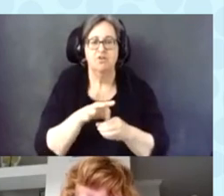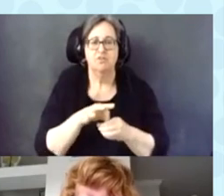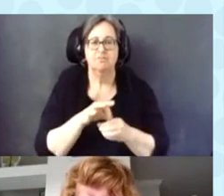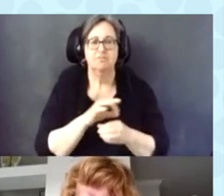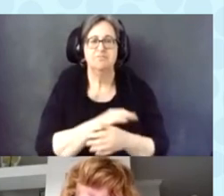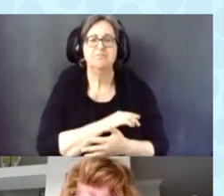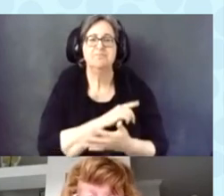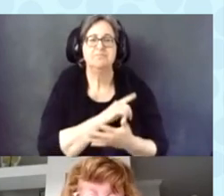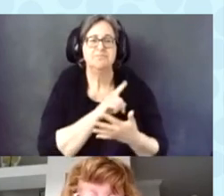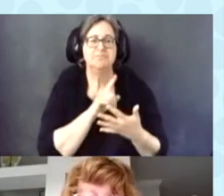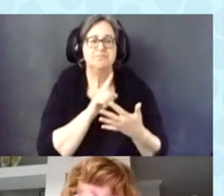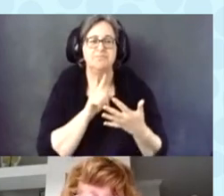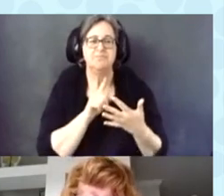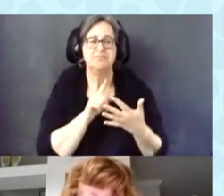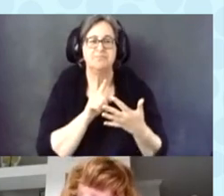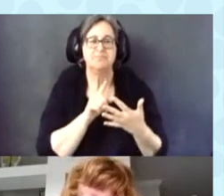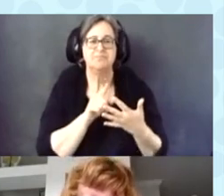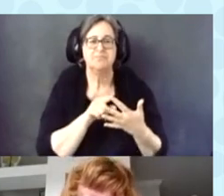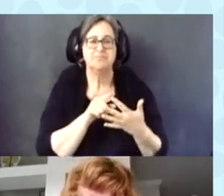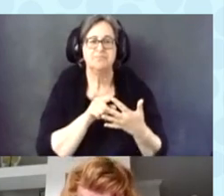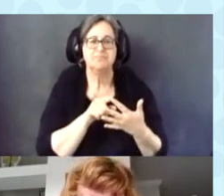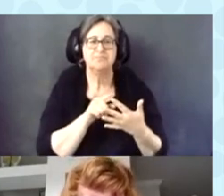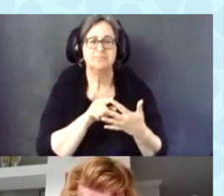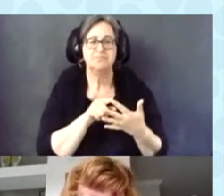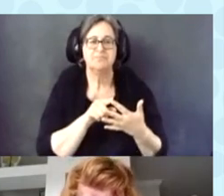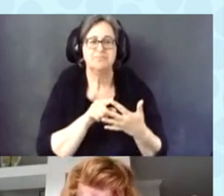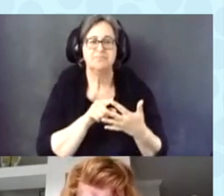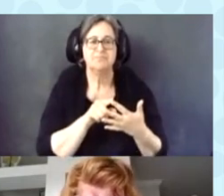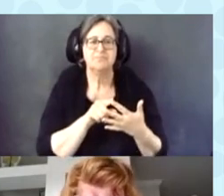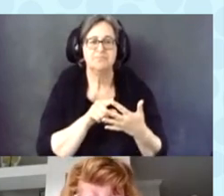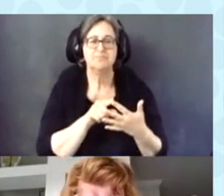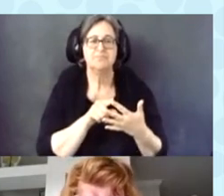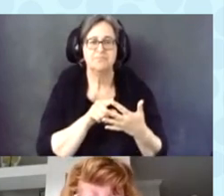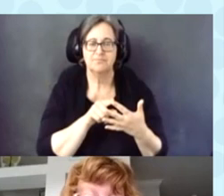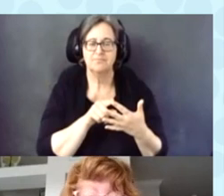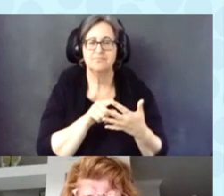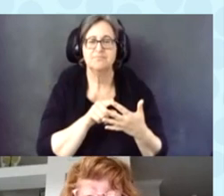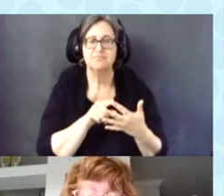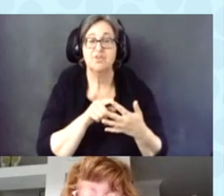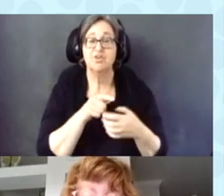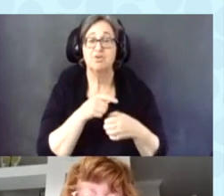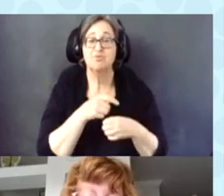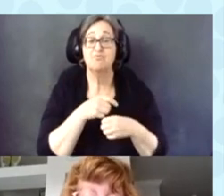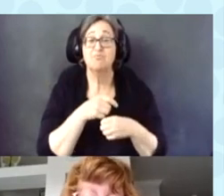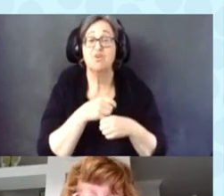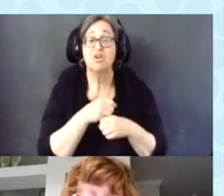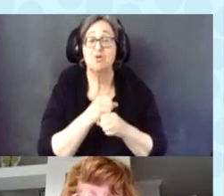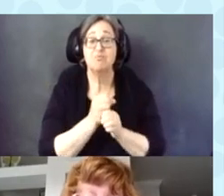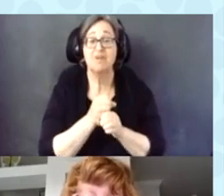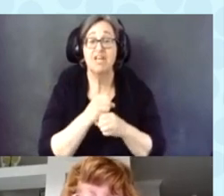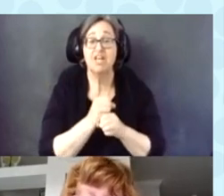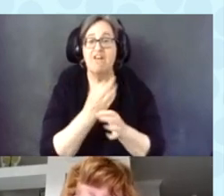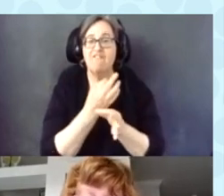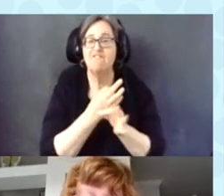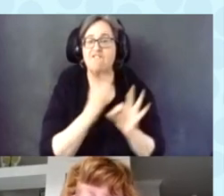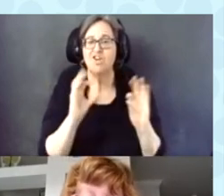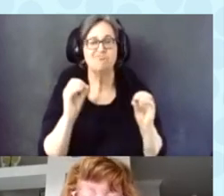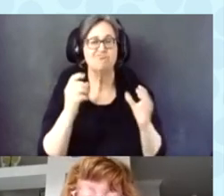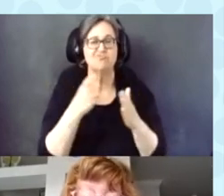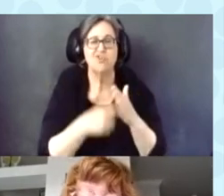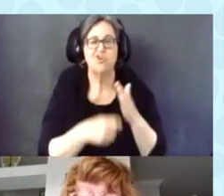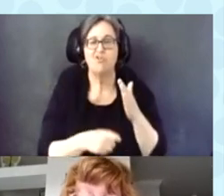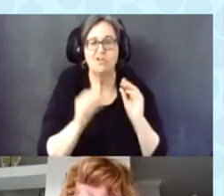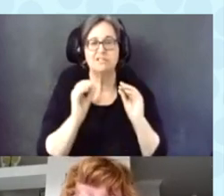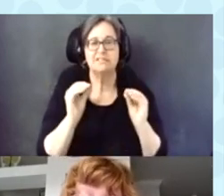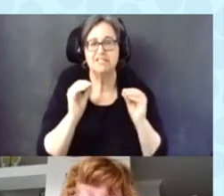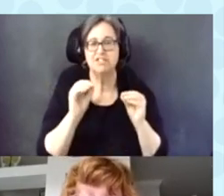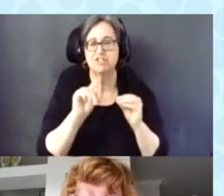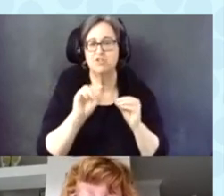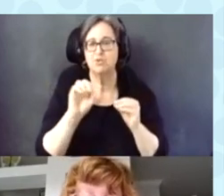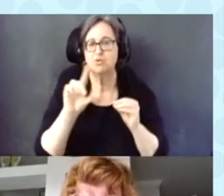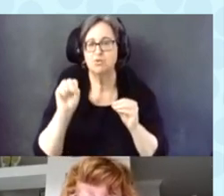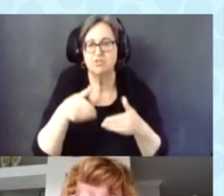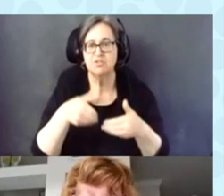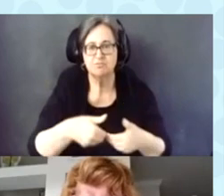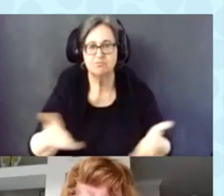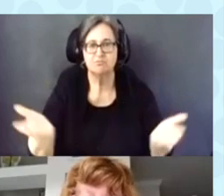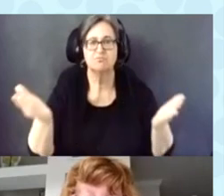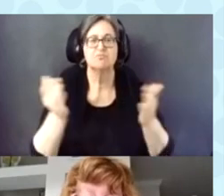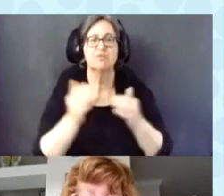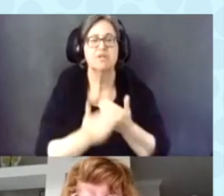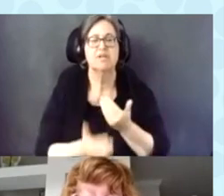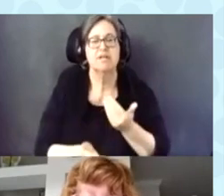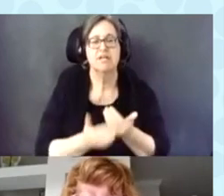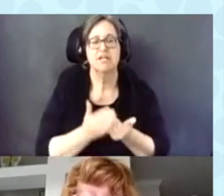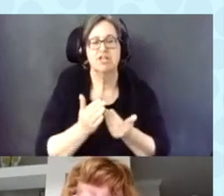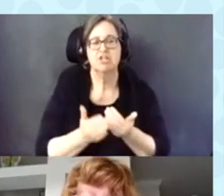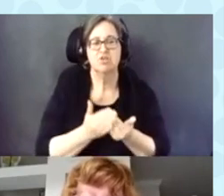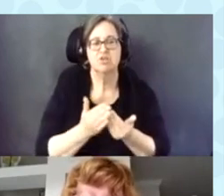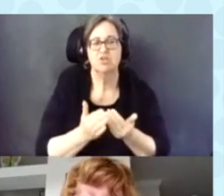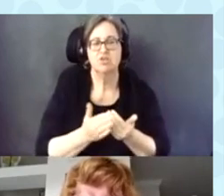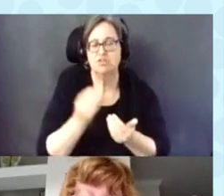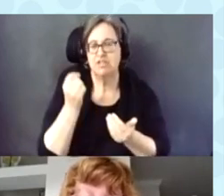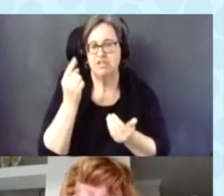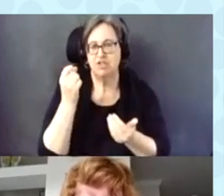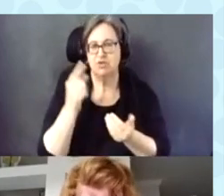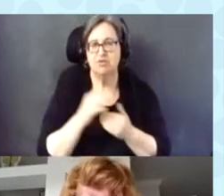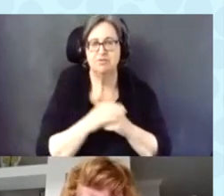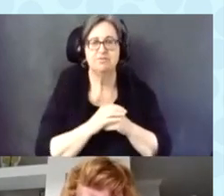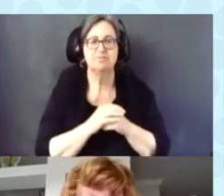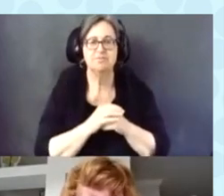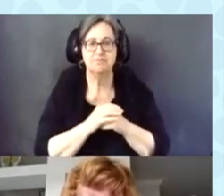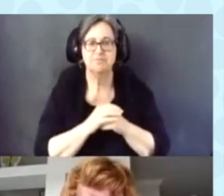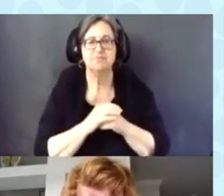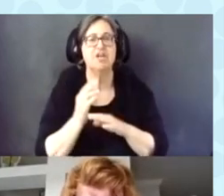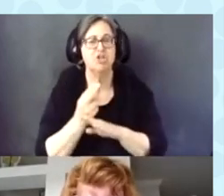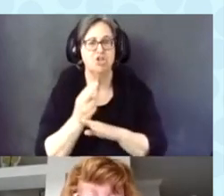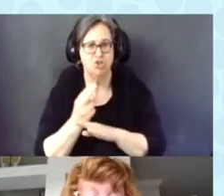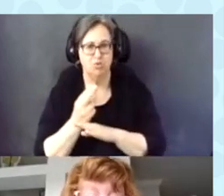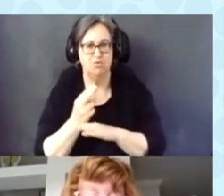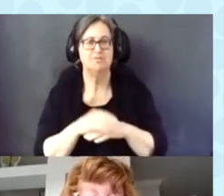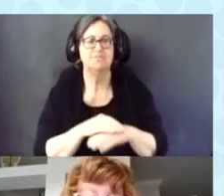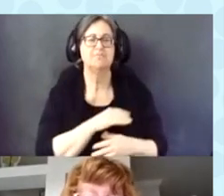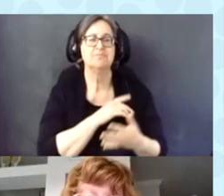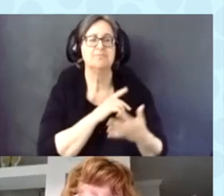Number 2 is to make free teaching tools available that are easy to understands and use.